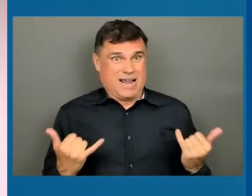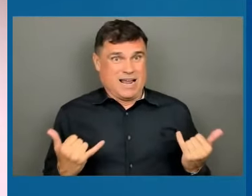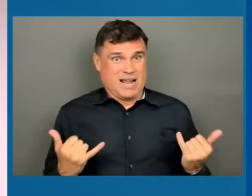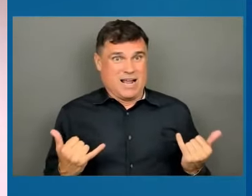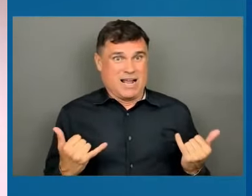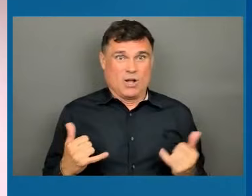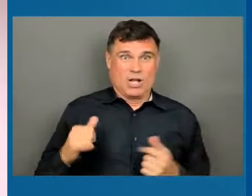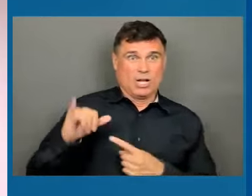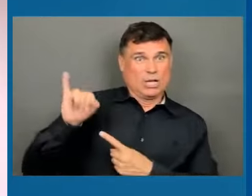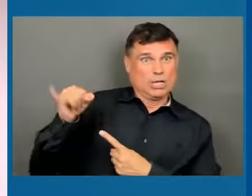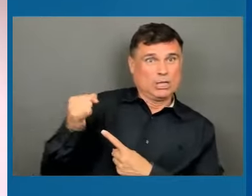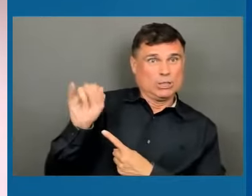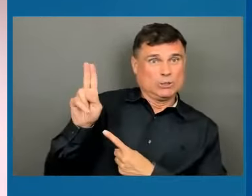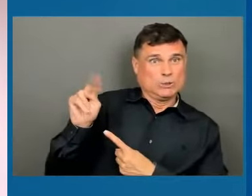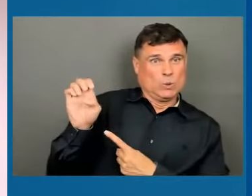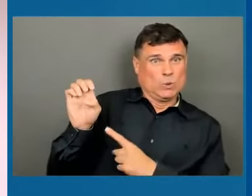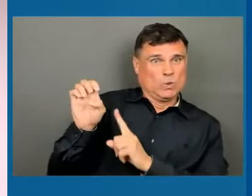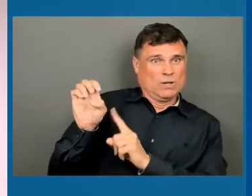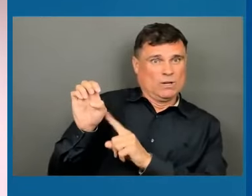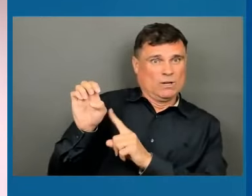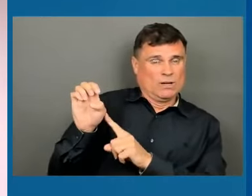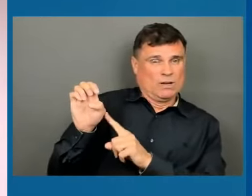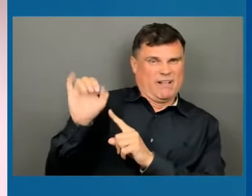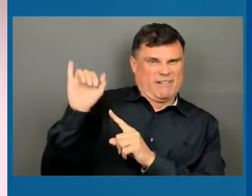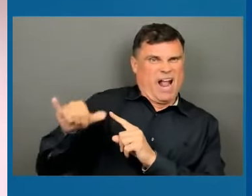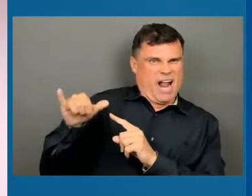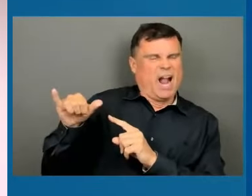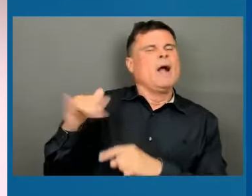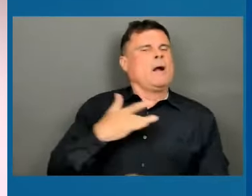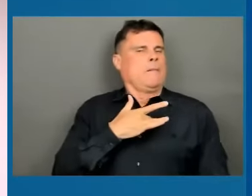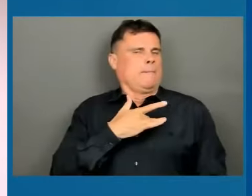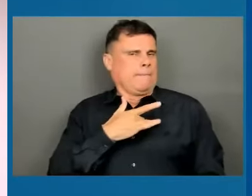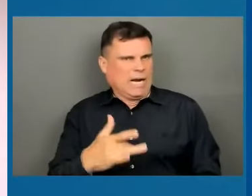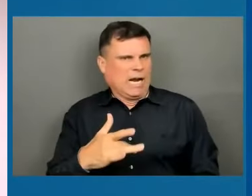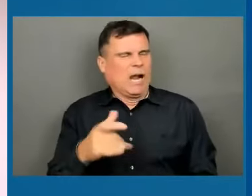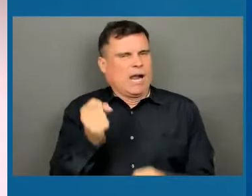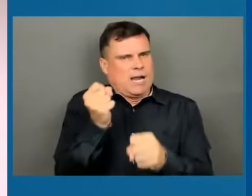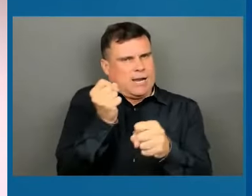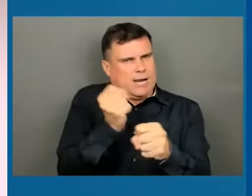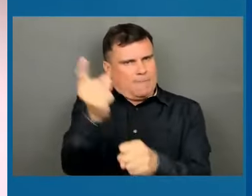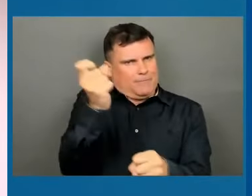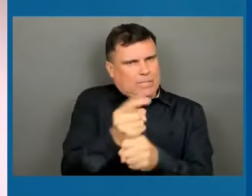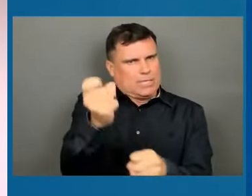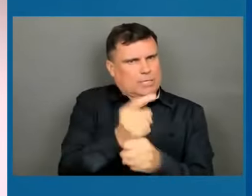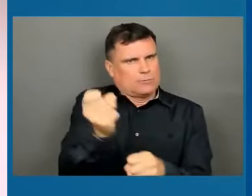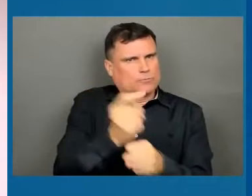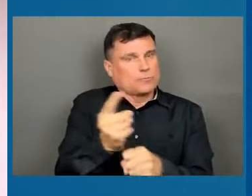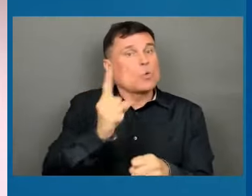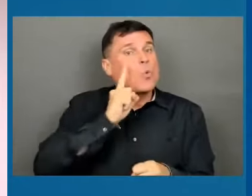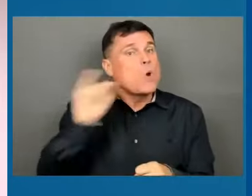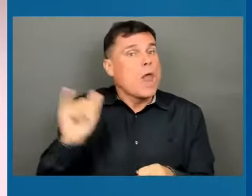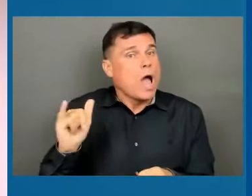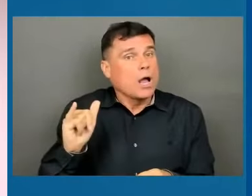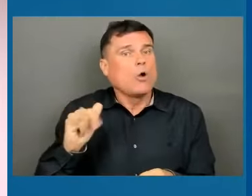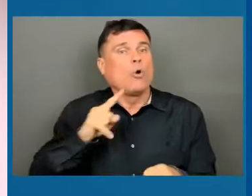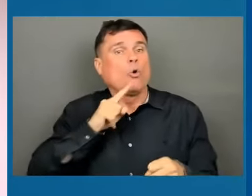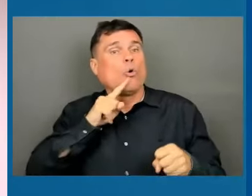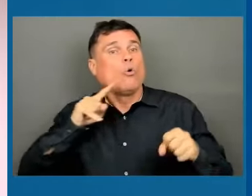around the province this year. We're seeing the high snow pack, the snow levels that we've got